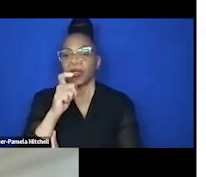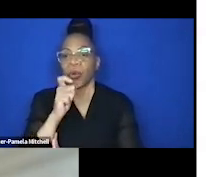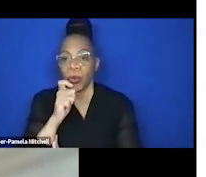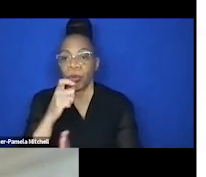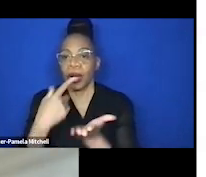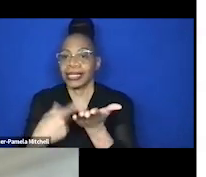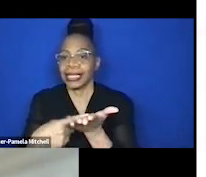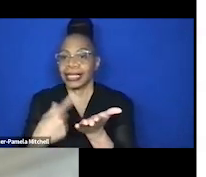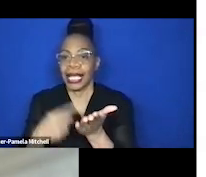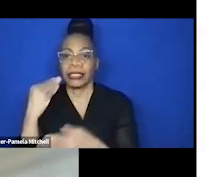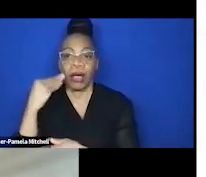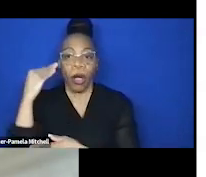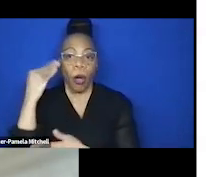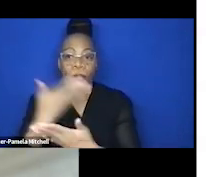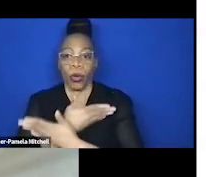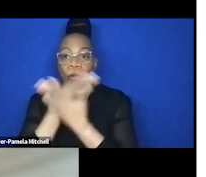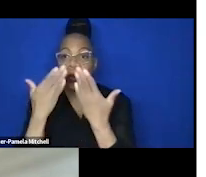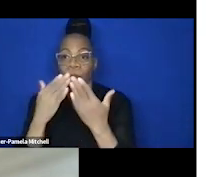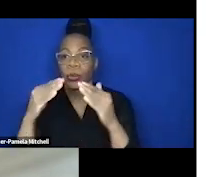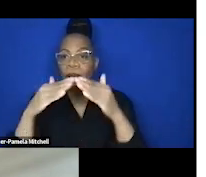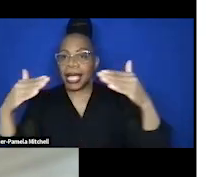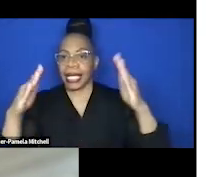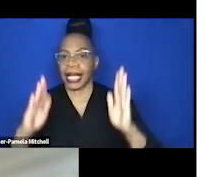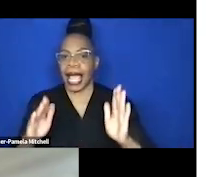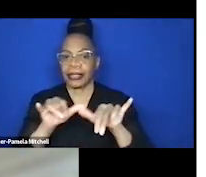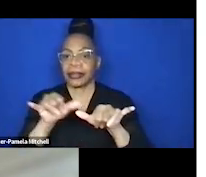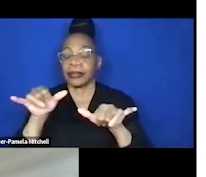and housing instability across communities and state.